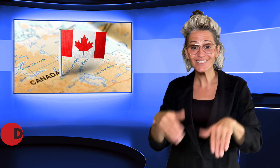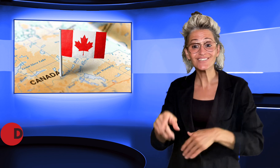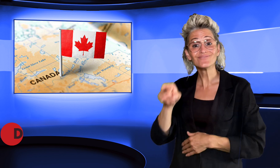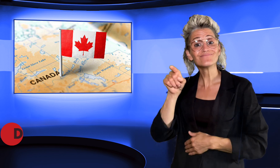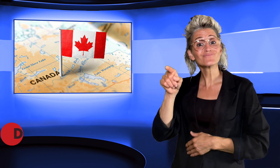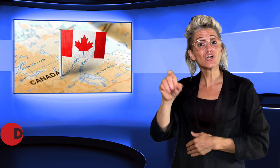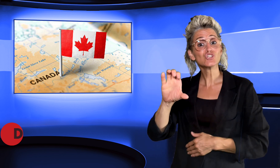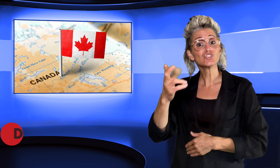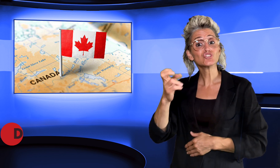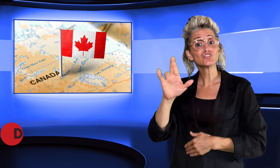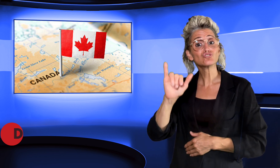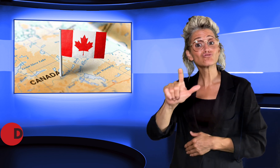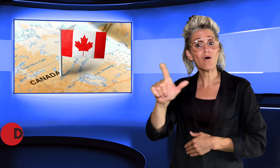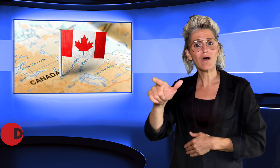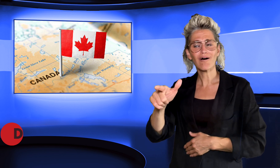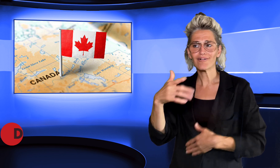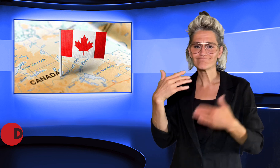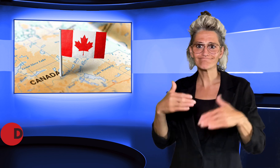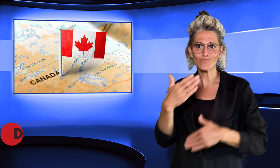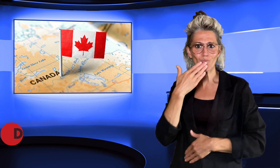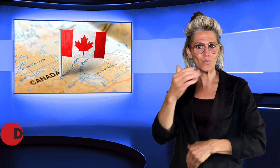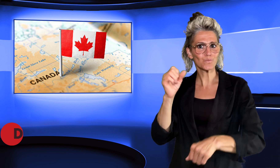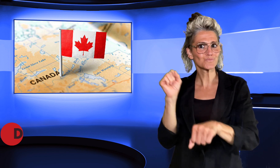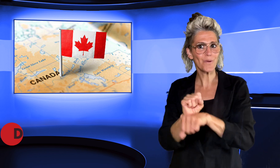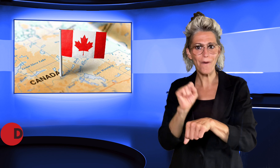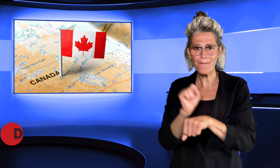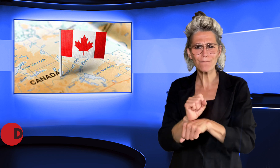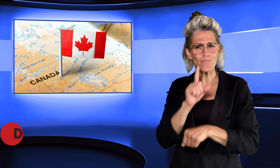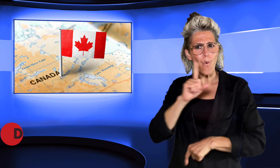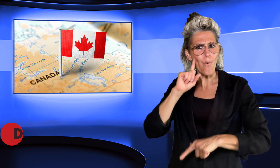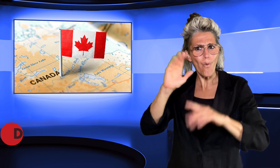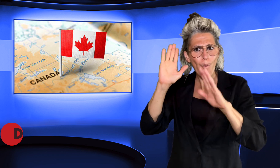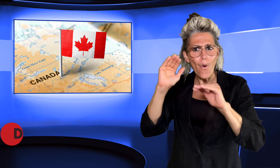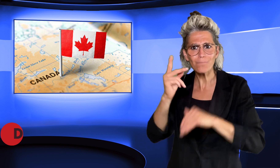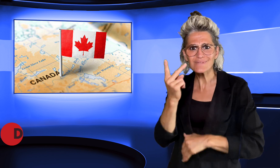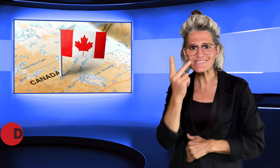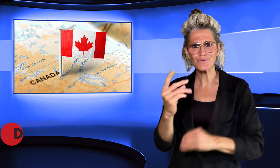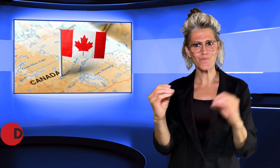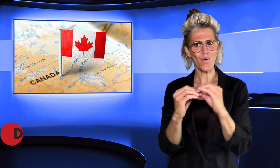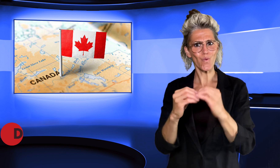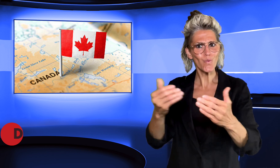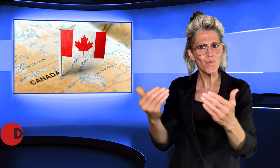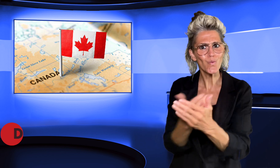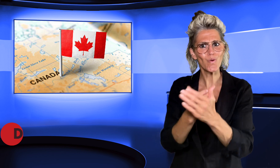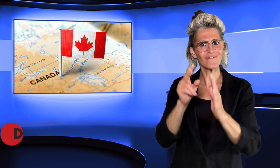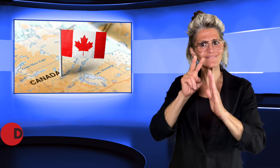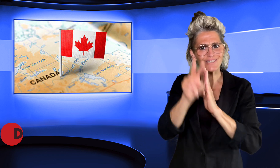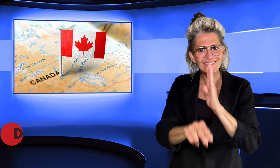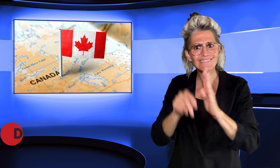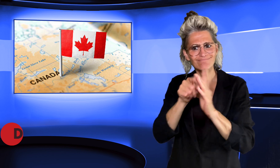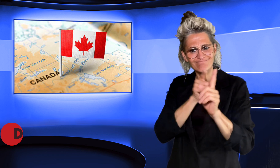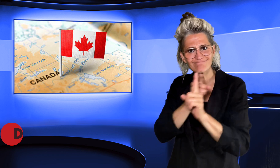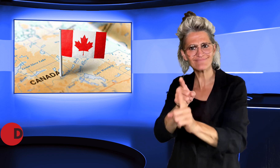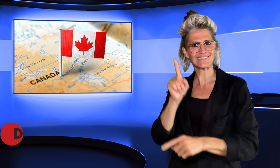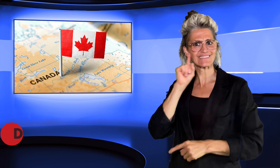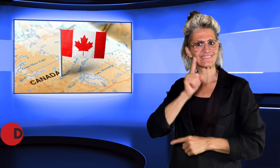Cheryll has done a great job. I hope to see new videos